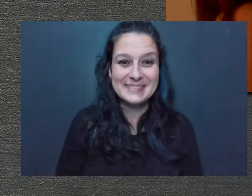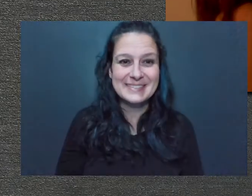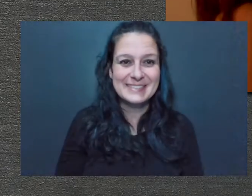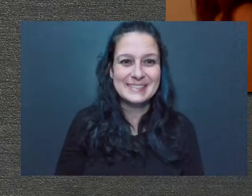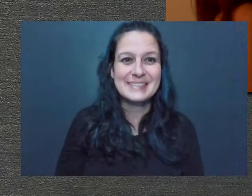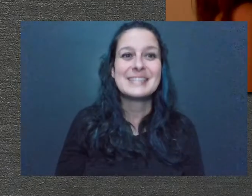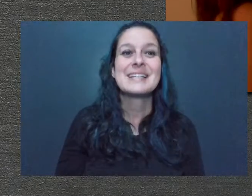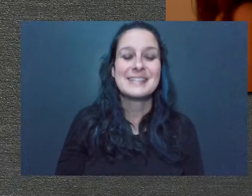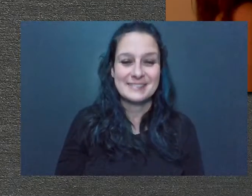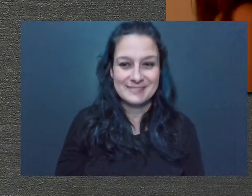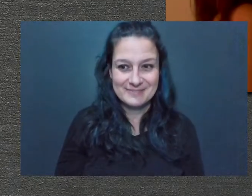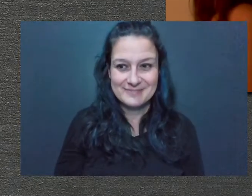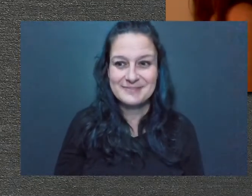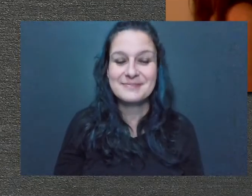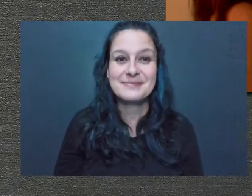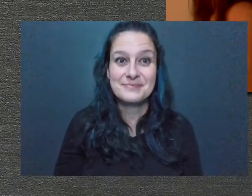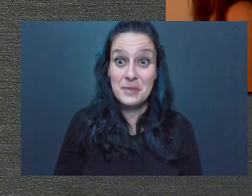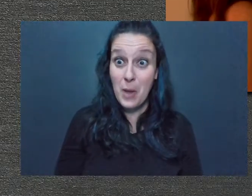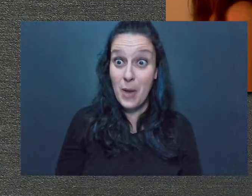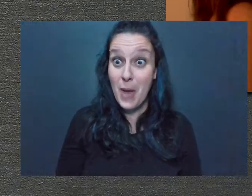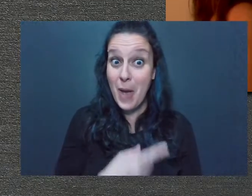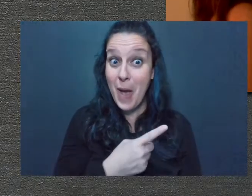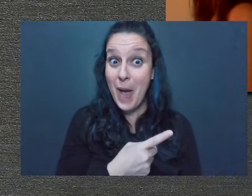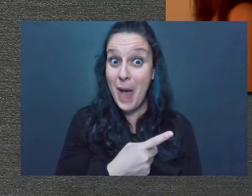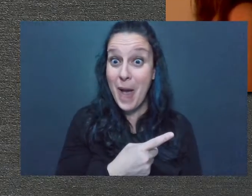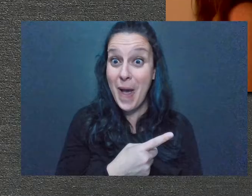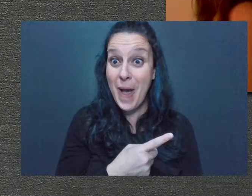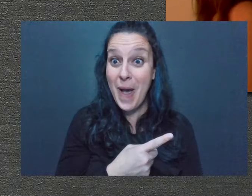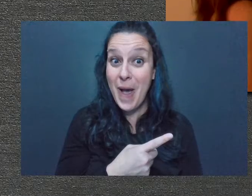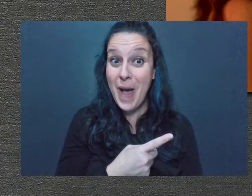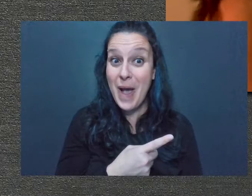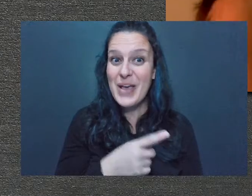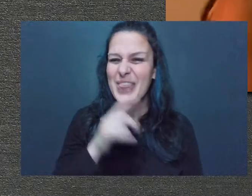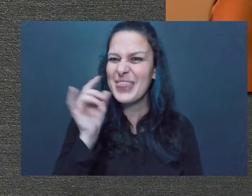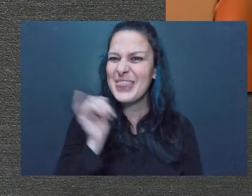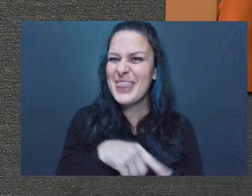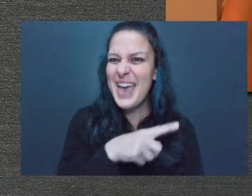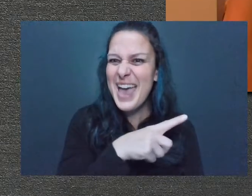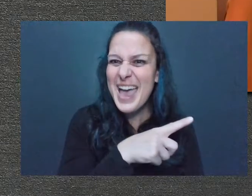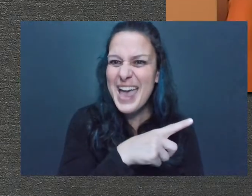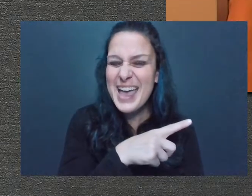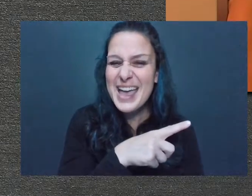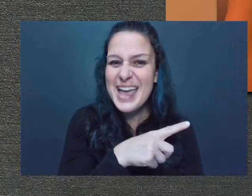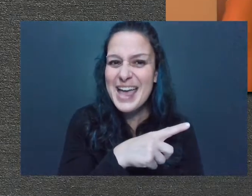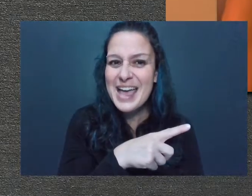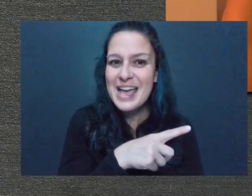Here we go. There it is, that one.